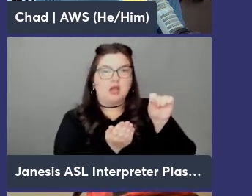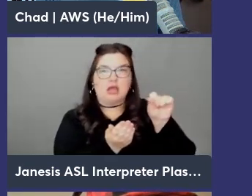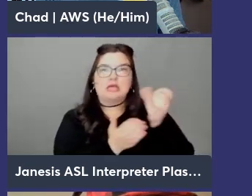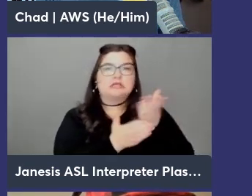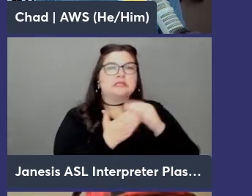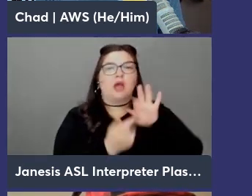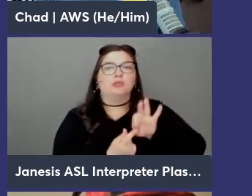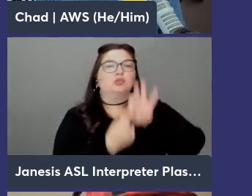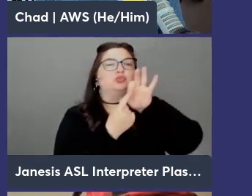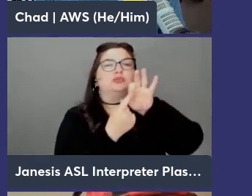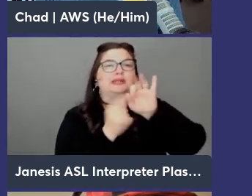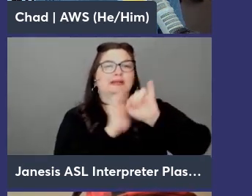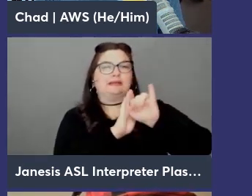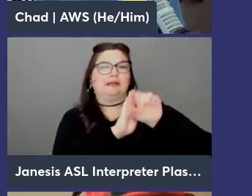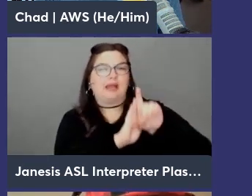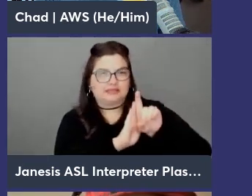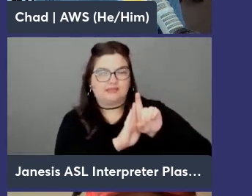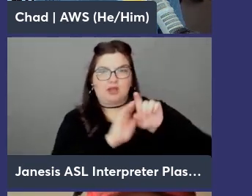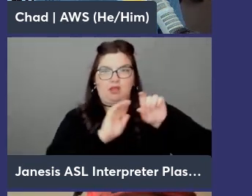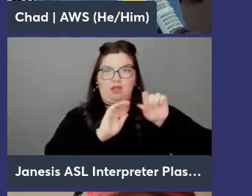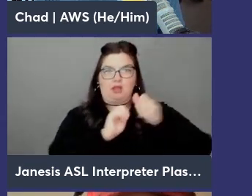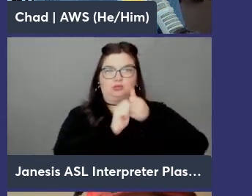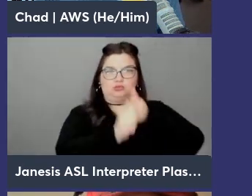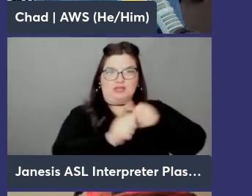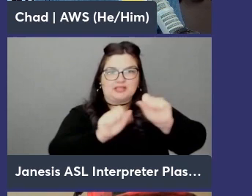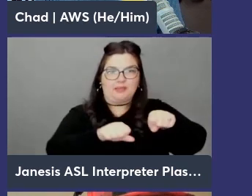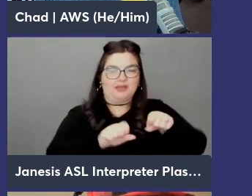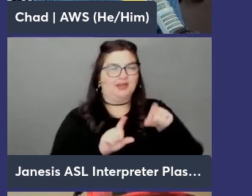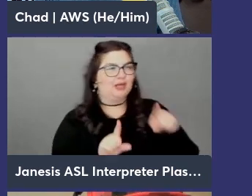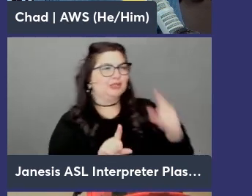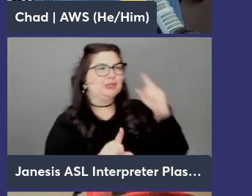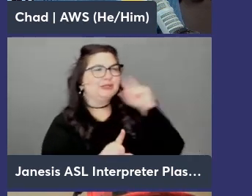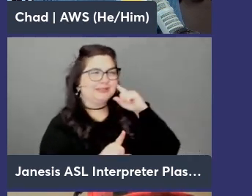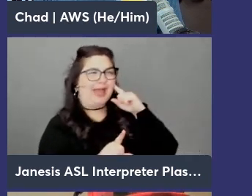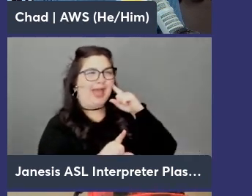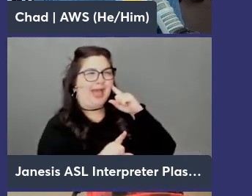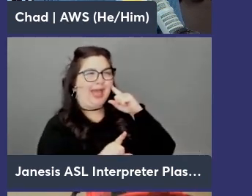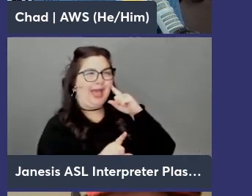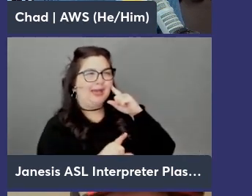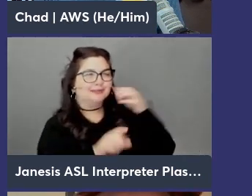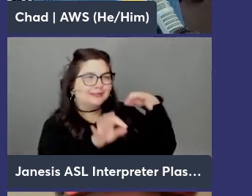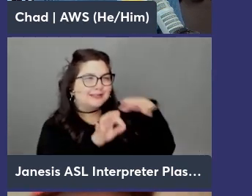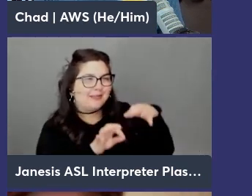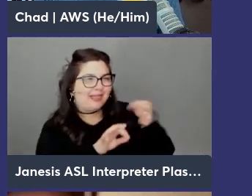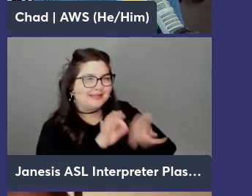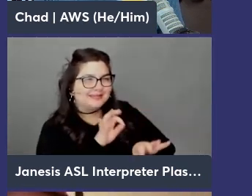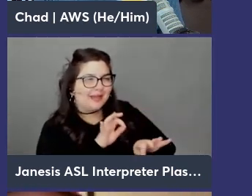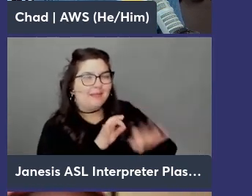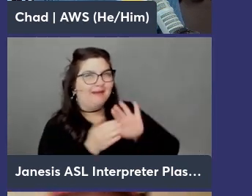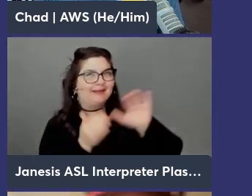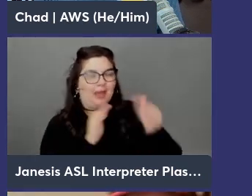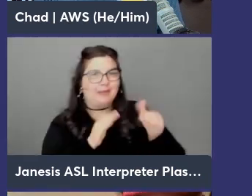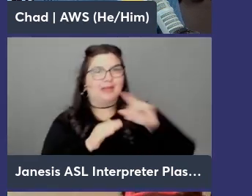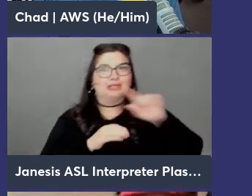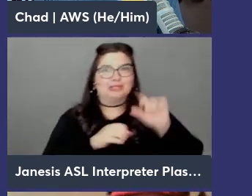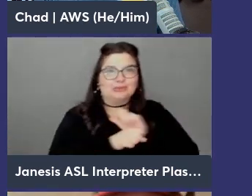that you are able to trace with. You make it sound a lot simpler, than it really is in practice. You're right, you're right.